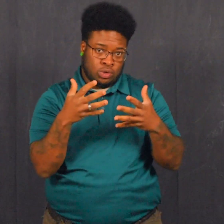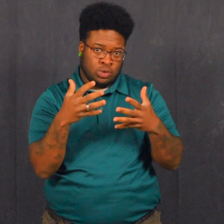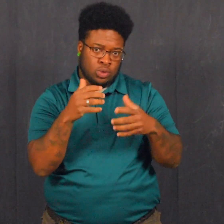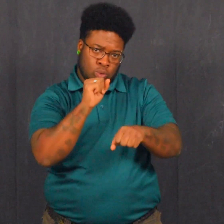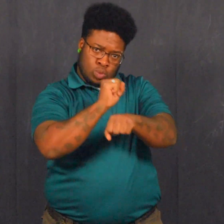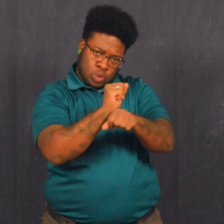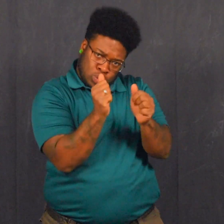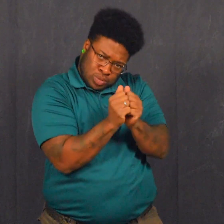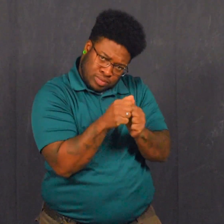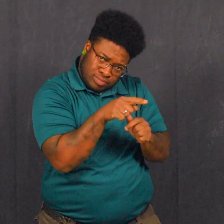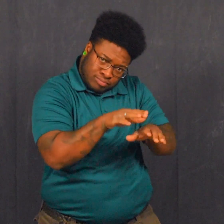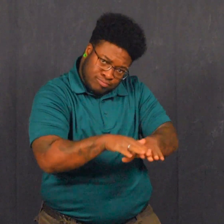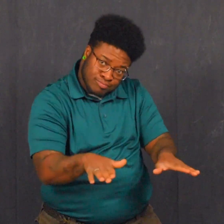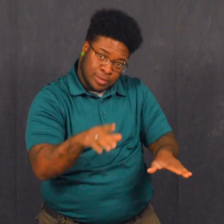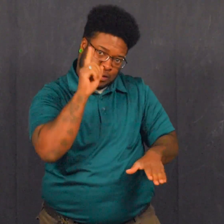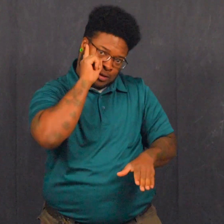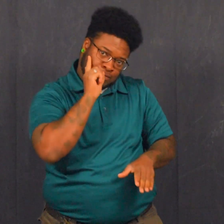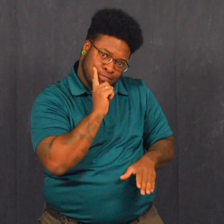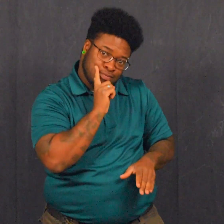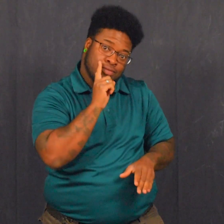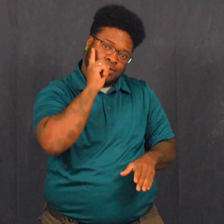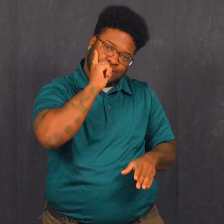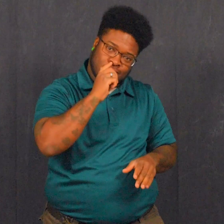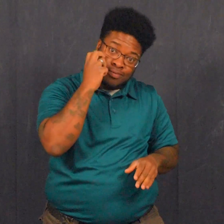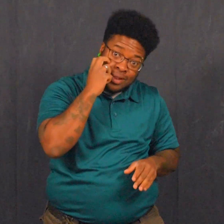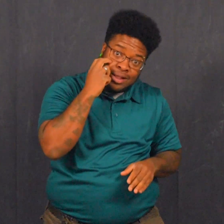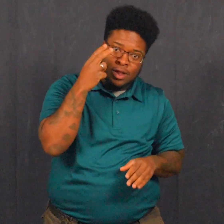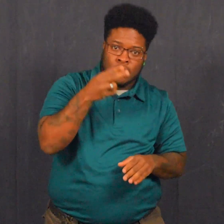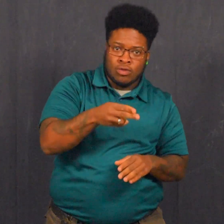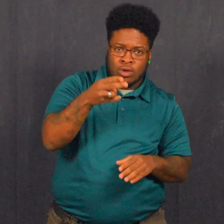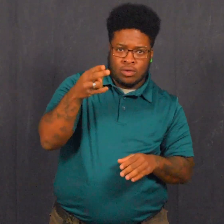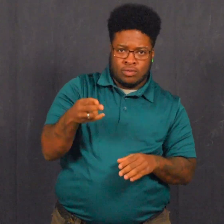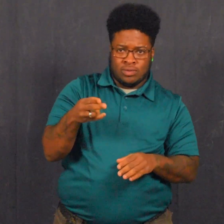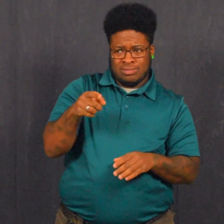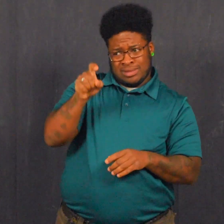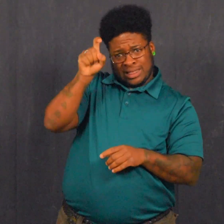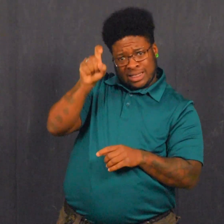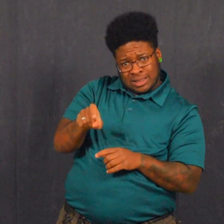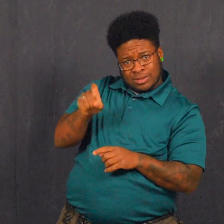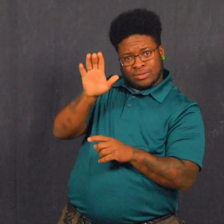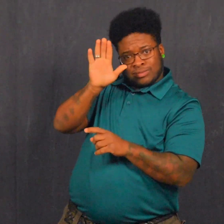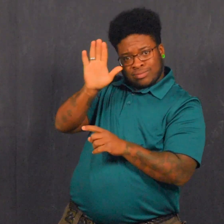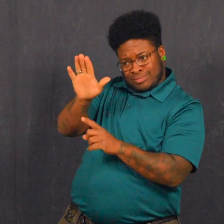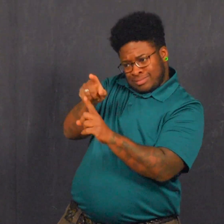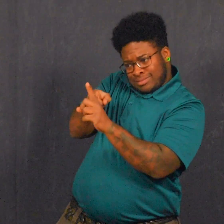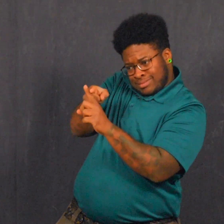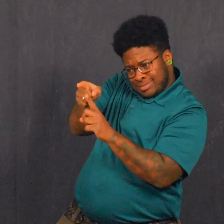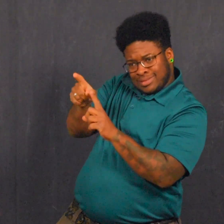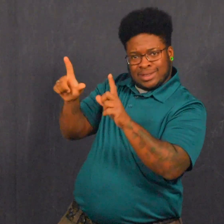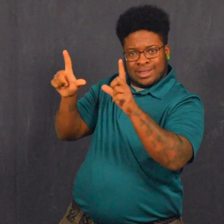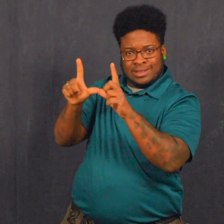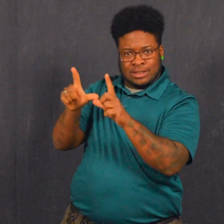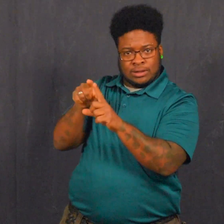who are Deaf, DeafBlind and Hard of Hearing need a specialized license.